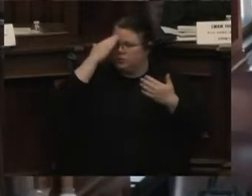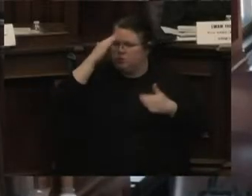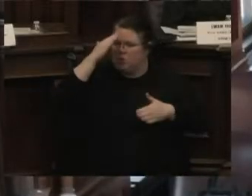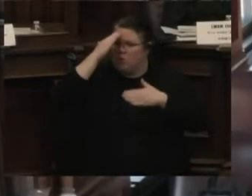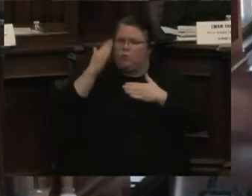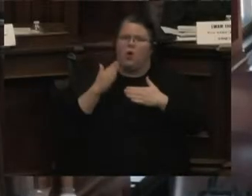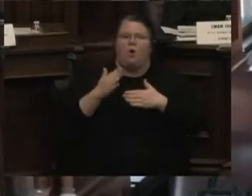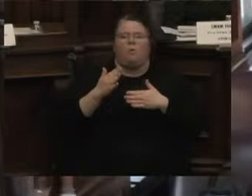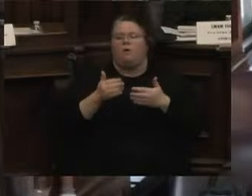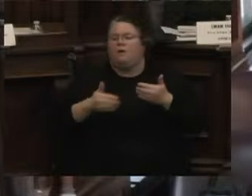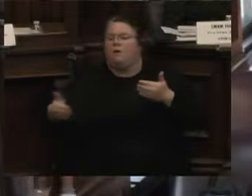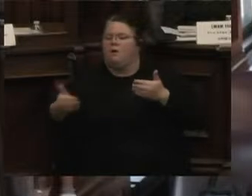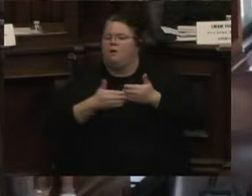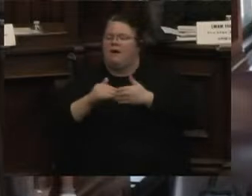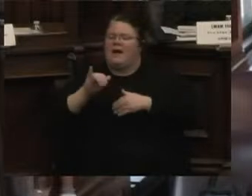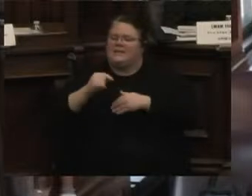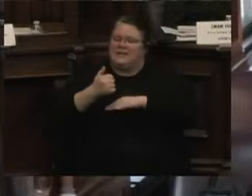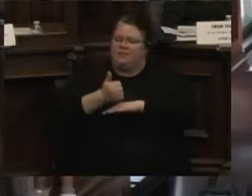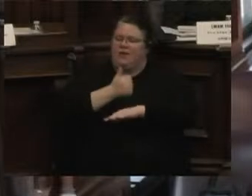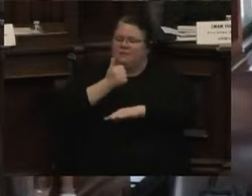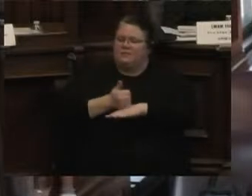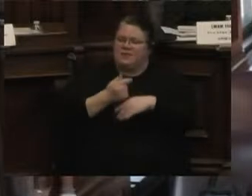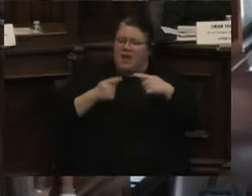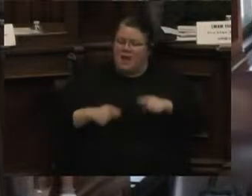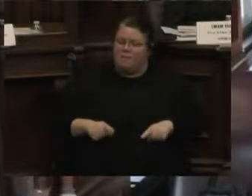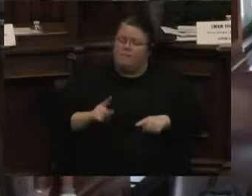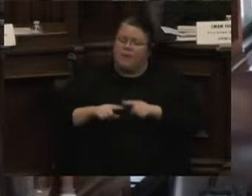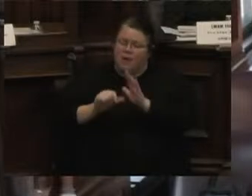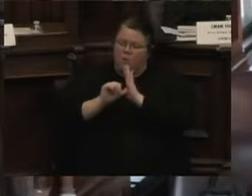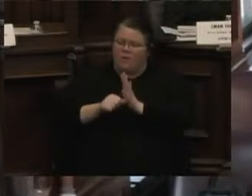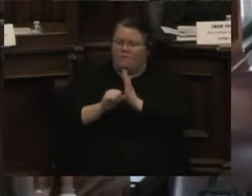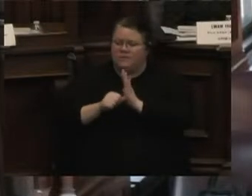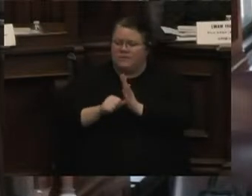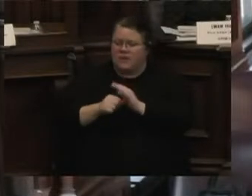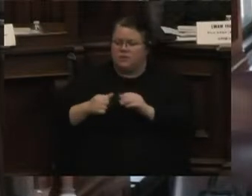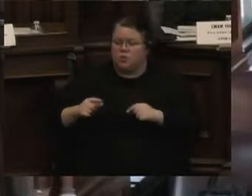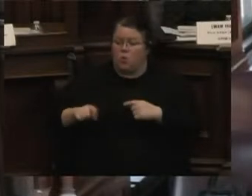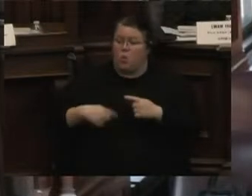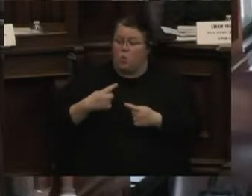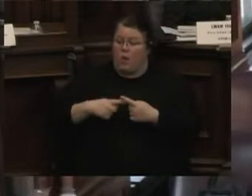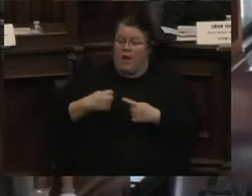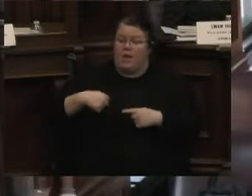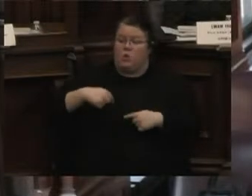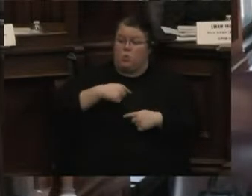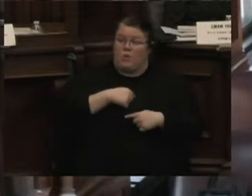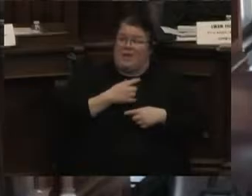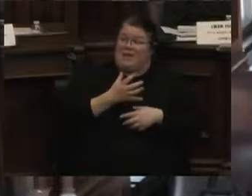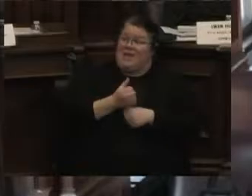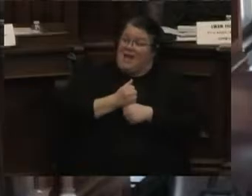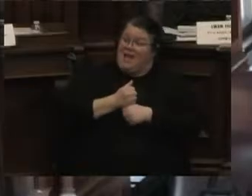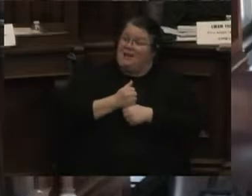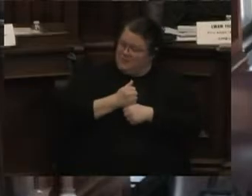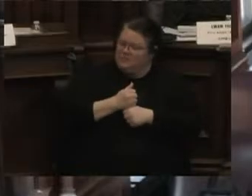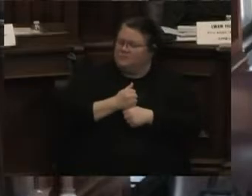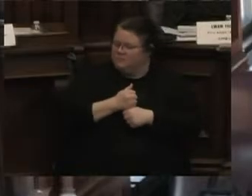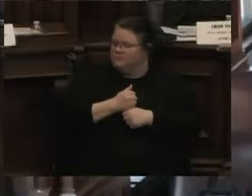don't even think the city knows what's, you know, what type of threats that will come up